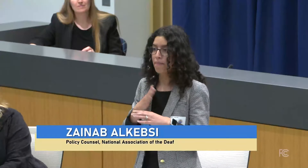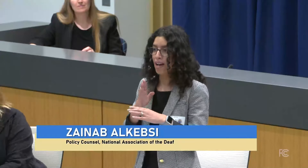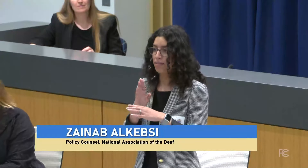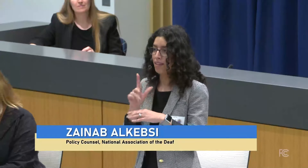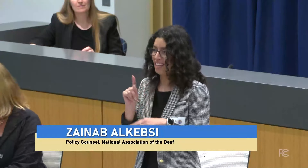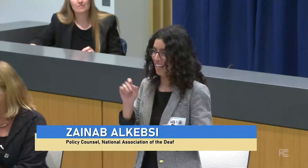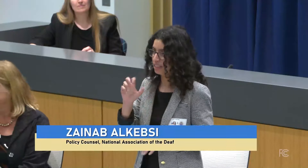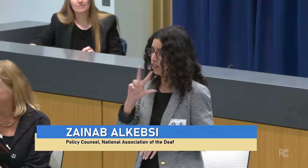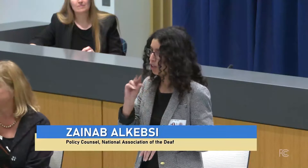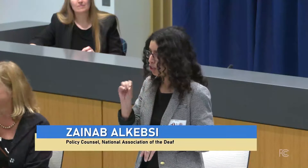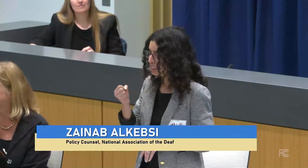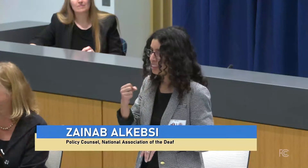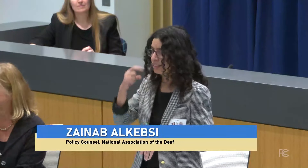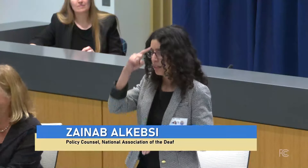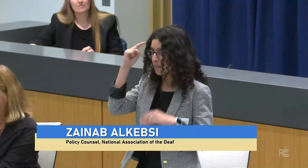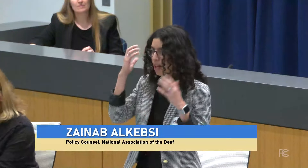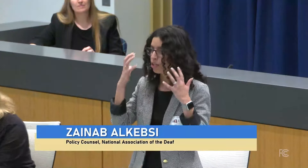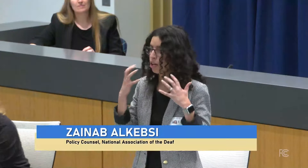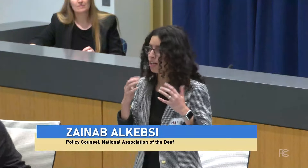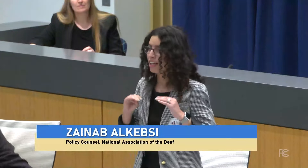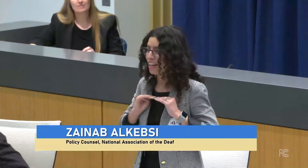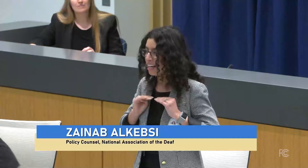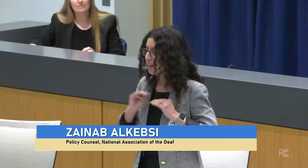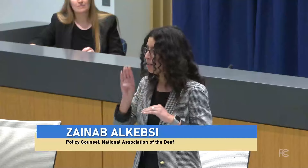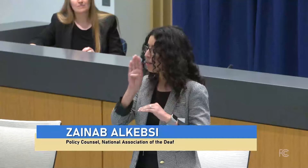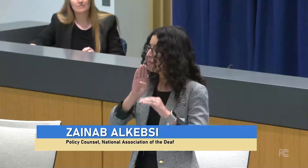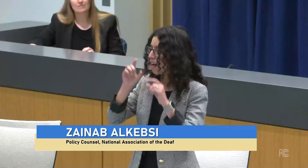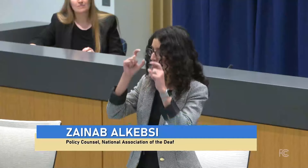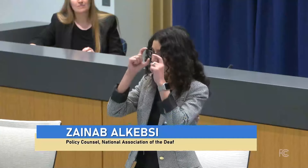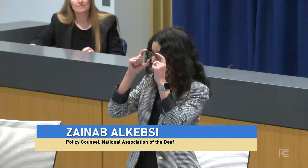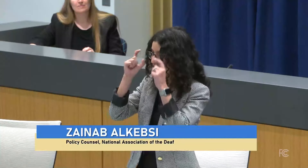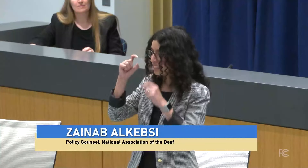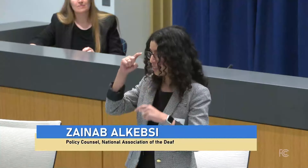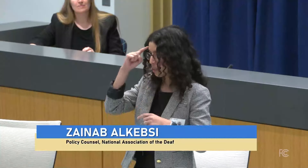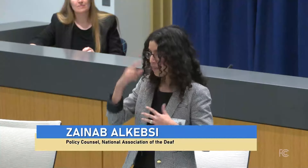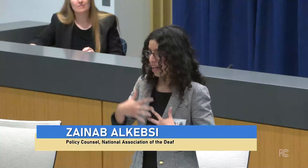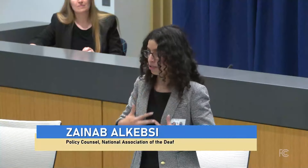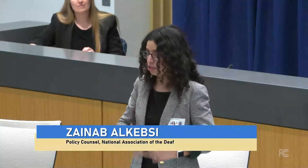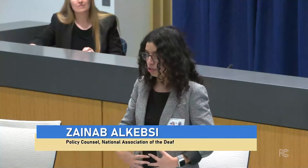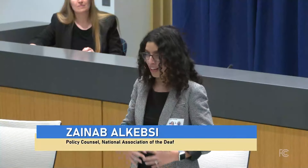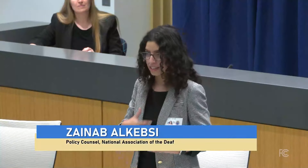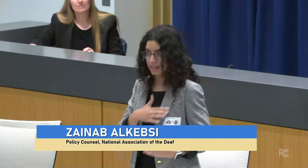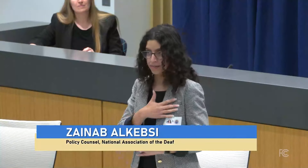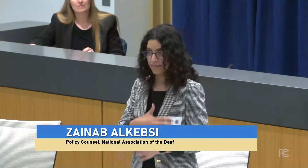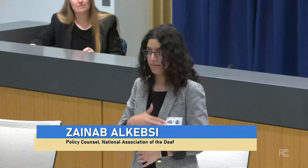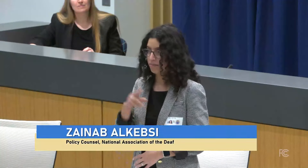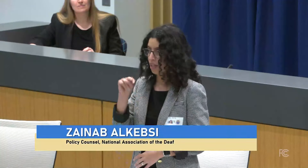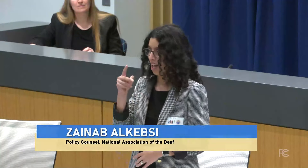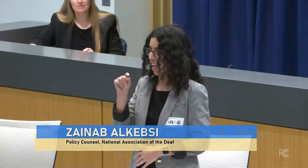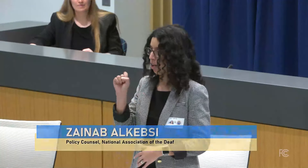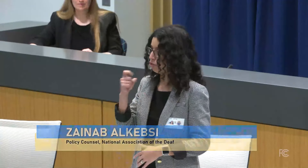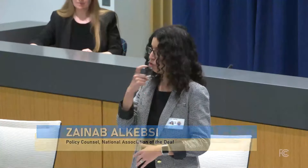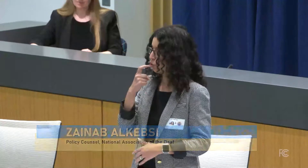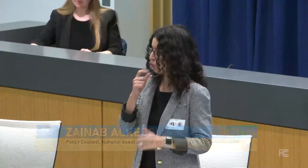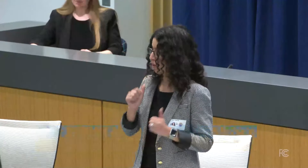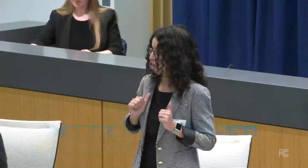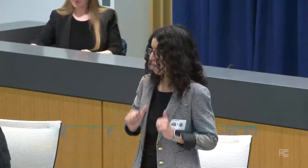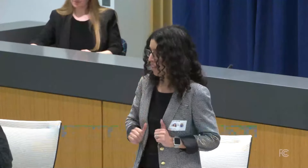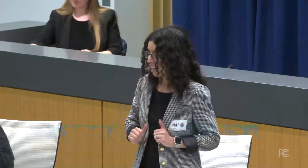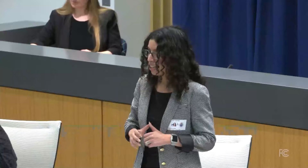AND THIS IS HOW YOU SAY MY NAME IN ASL. I REPRESENT THE NATIONAL ASSOCIATION OF THE DEAF, NAD, AND I'M THEIR POLICY COUNSEL.